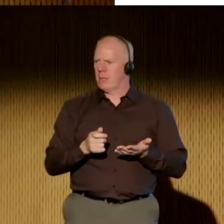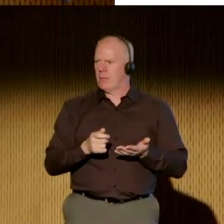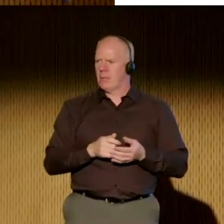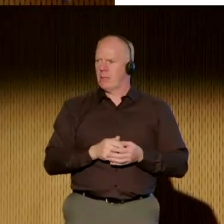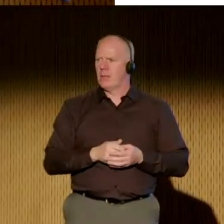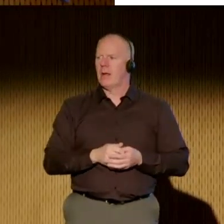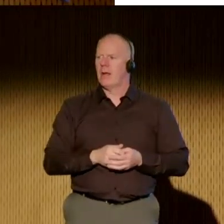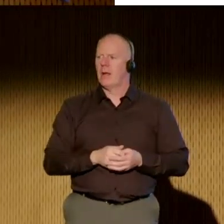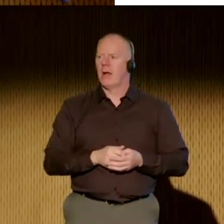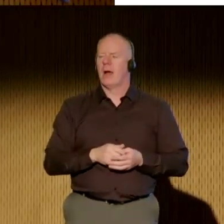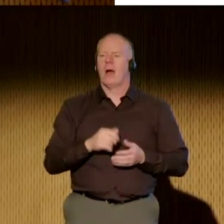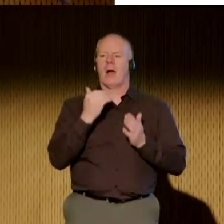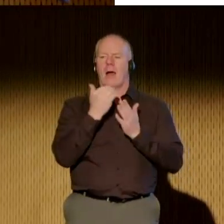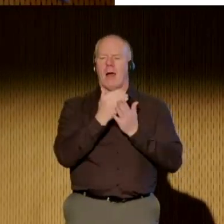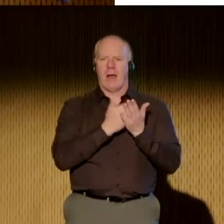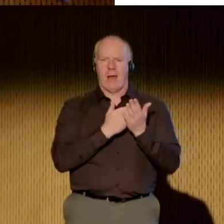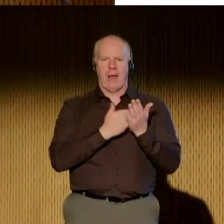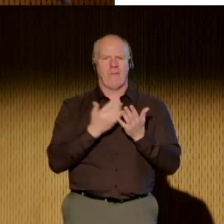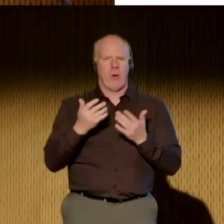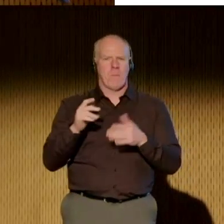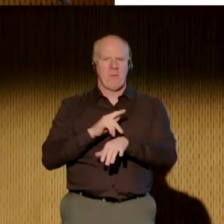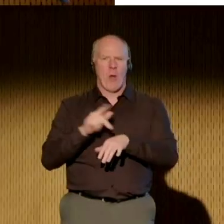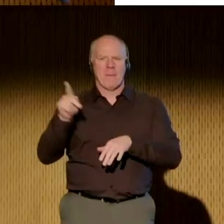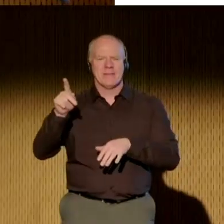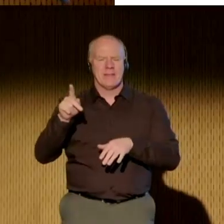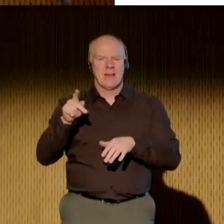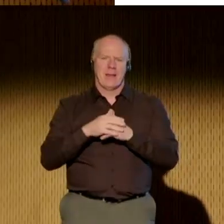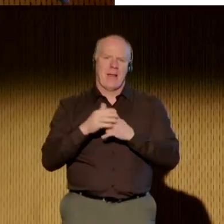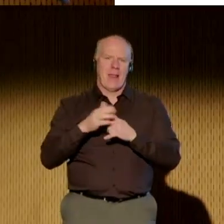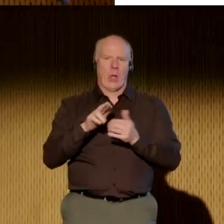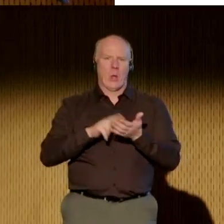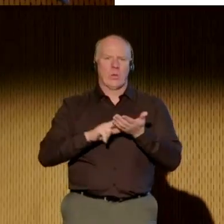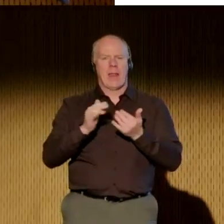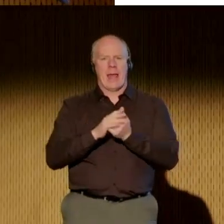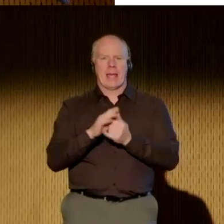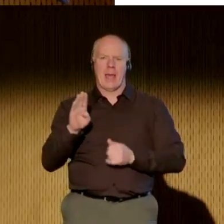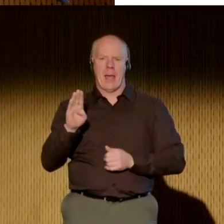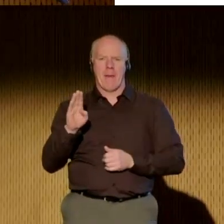her rider in order to perform. So what do you really need as a teacher to give your